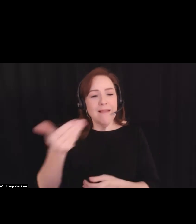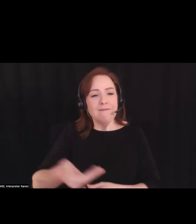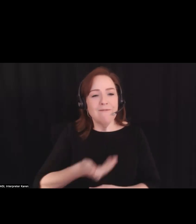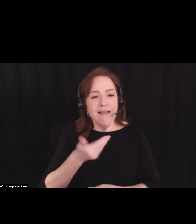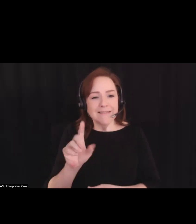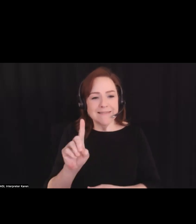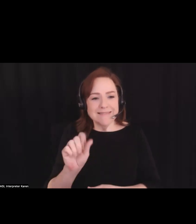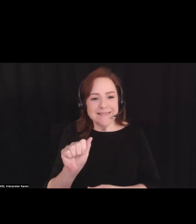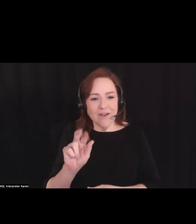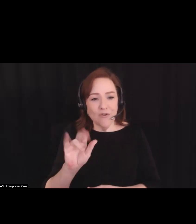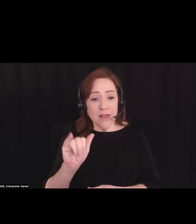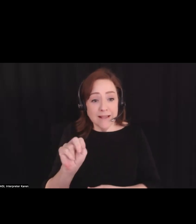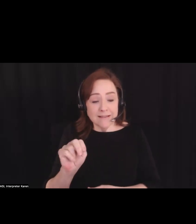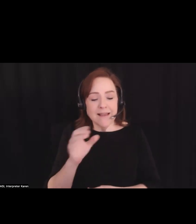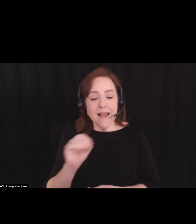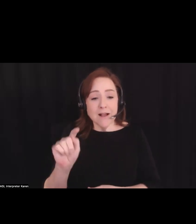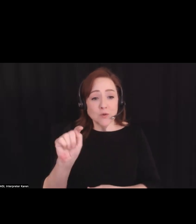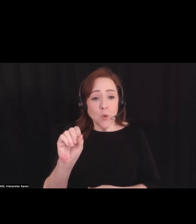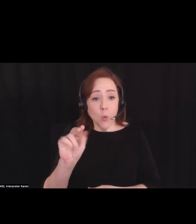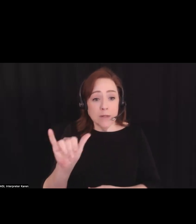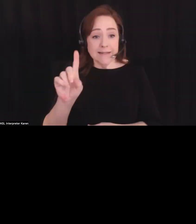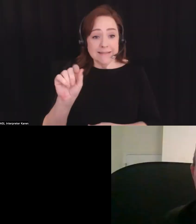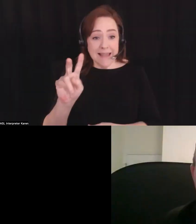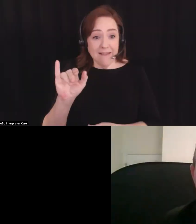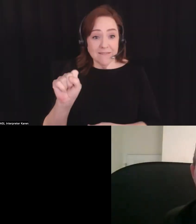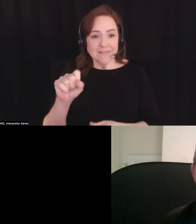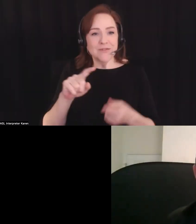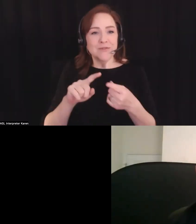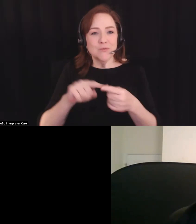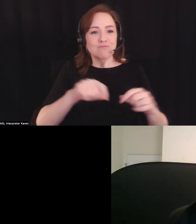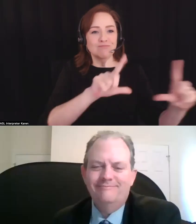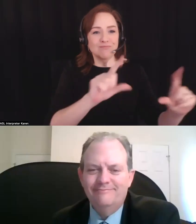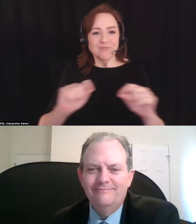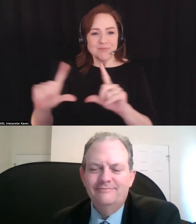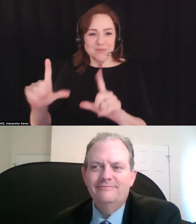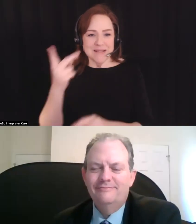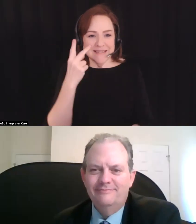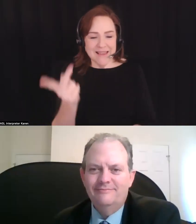Gambrell and Tony Davis to turn on their cameras so you can see them. Darian is director for Deaf,